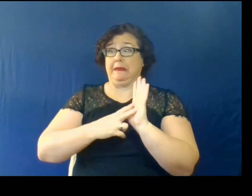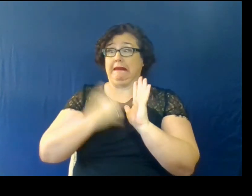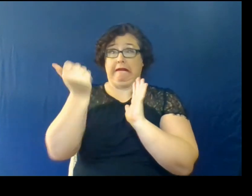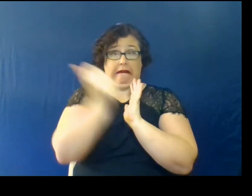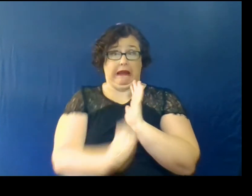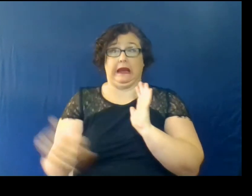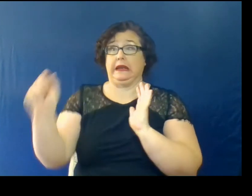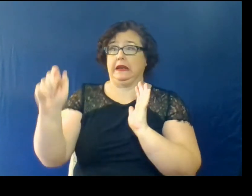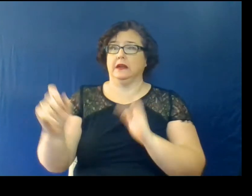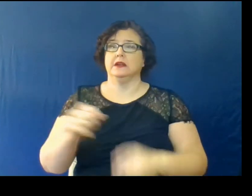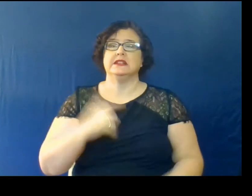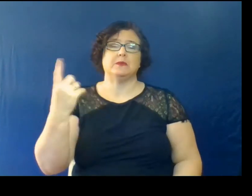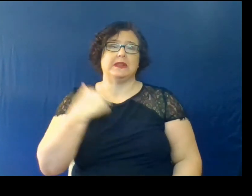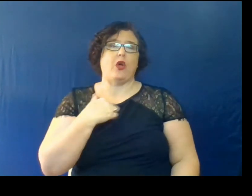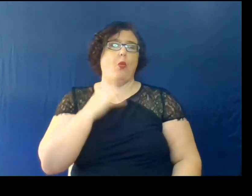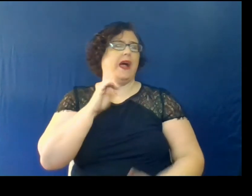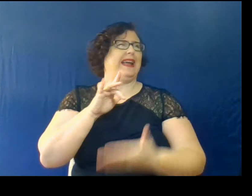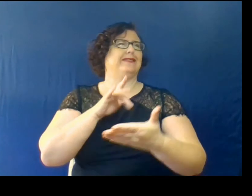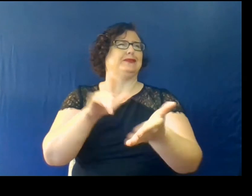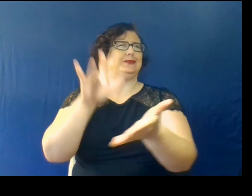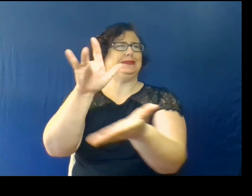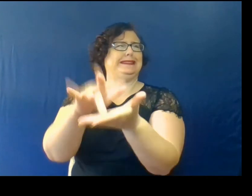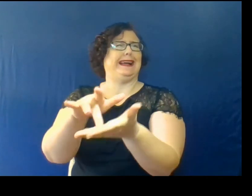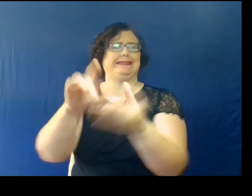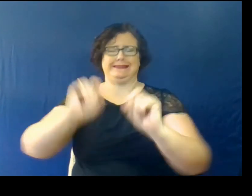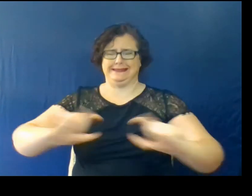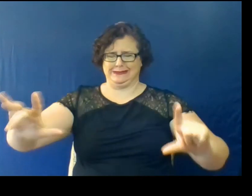I have to be able to touch the screen myself or I have to be able to handle the ballot.